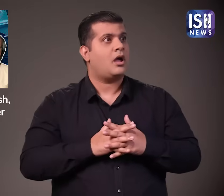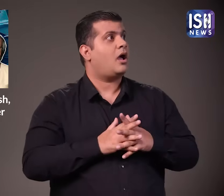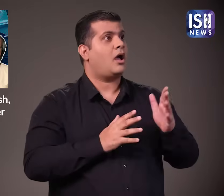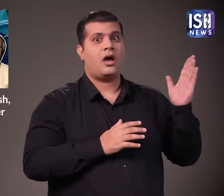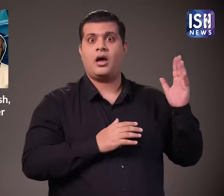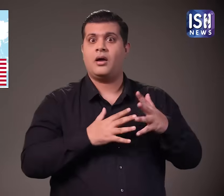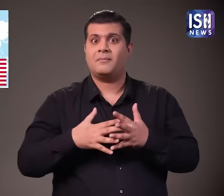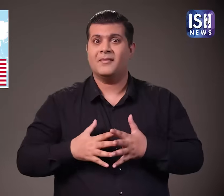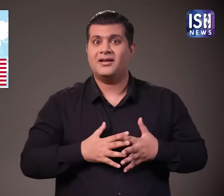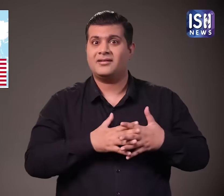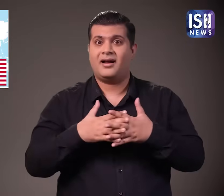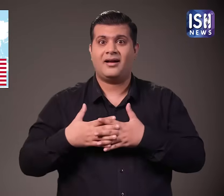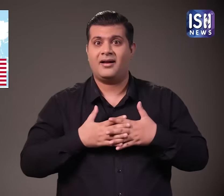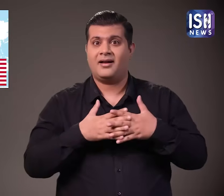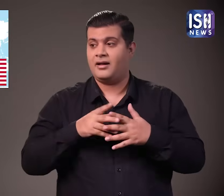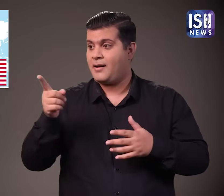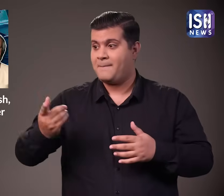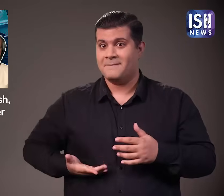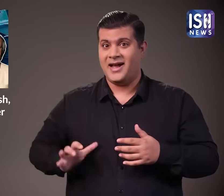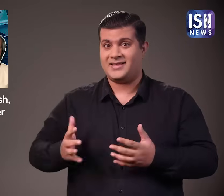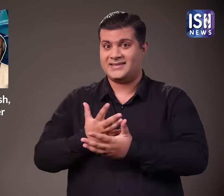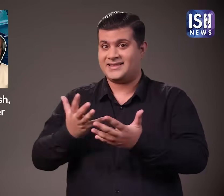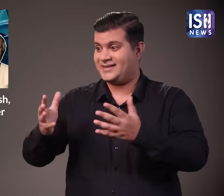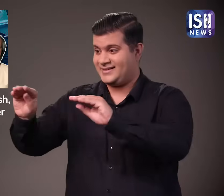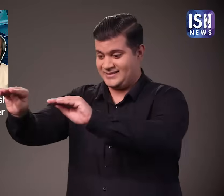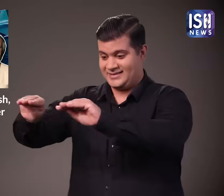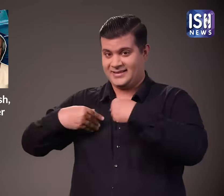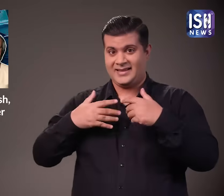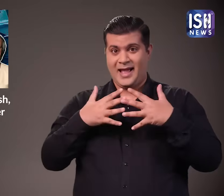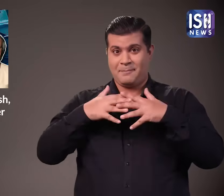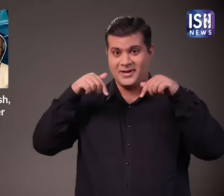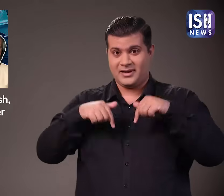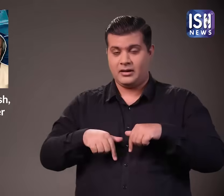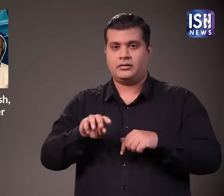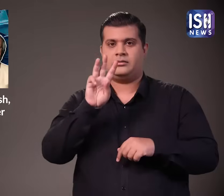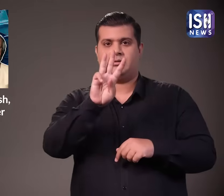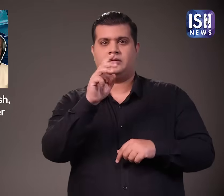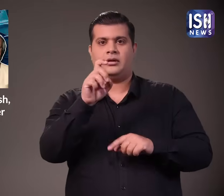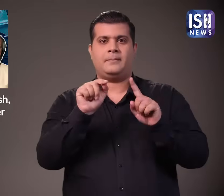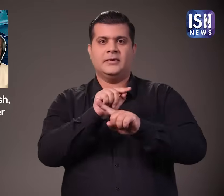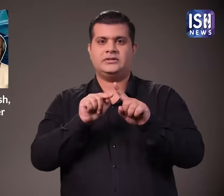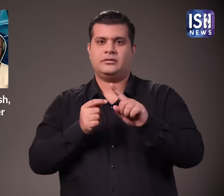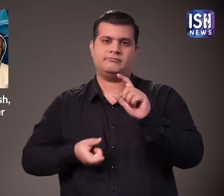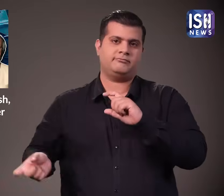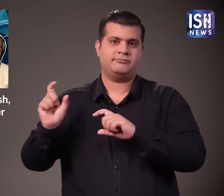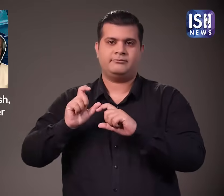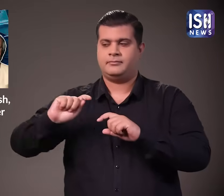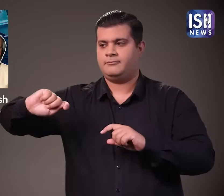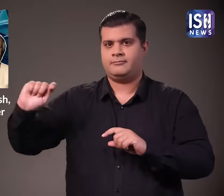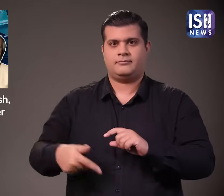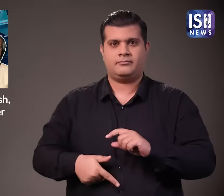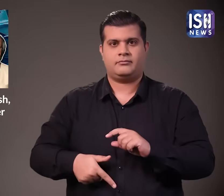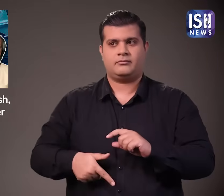US has imposed a 37% tariff on goods coming from Bangladesh.